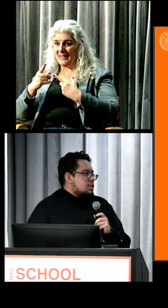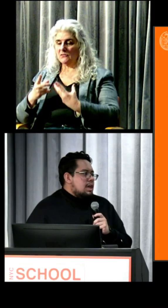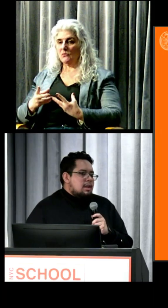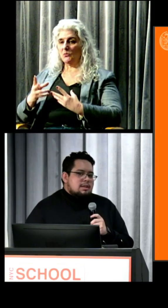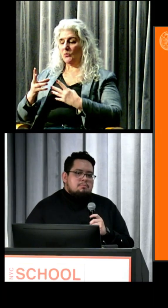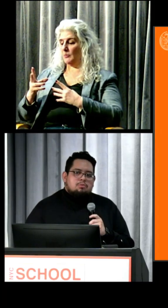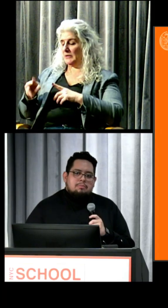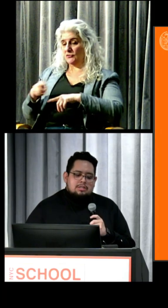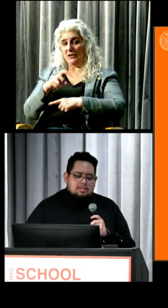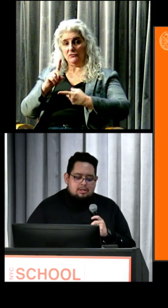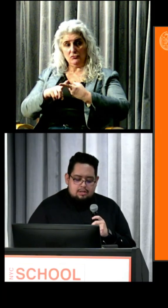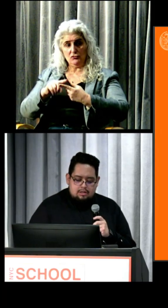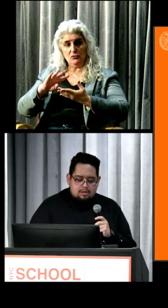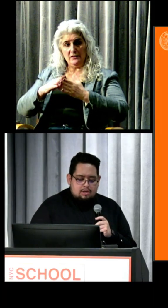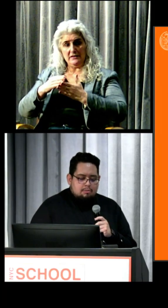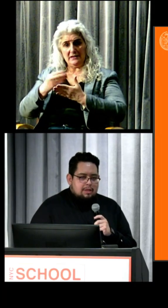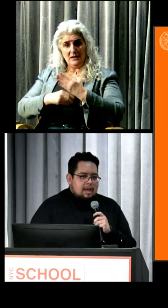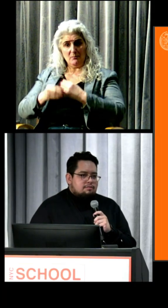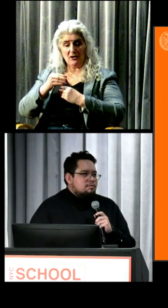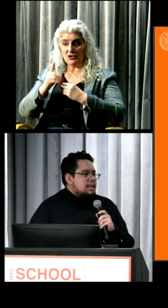conversation that these visitors were having with each other.